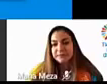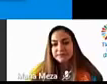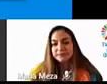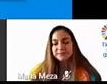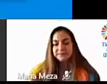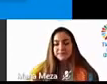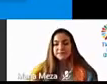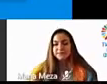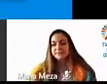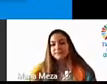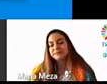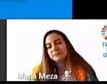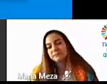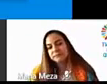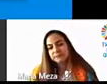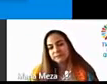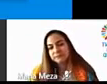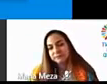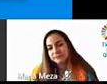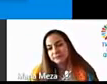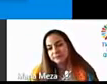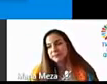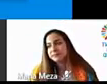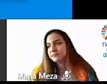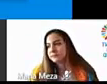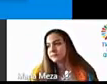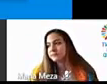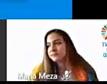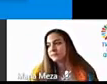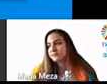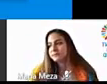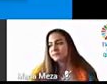break the cycle of poverty at the local level with a gender and environmental perspective,